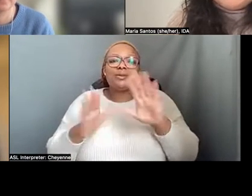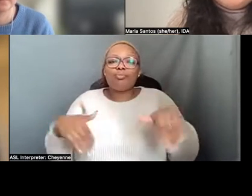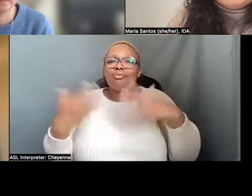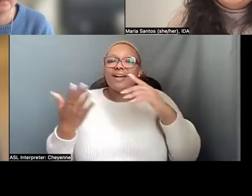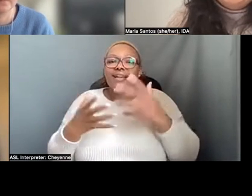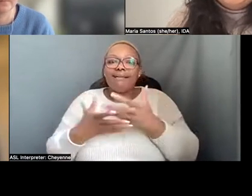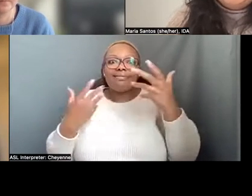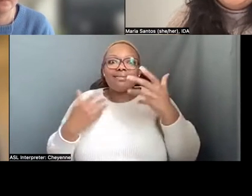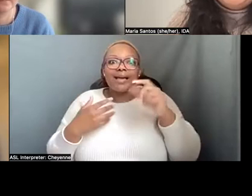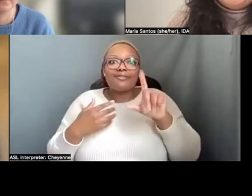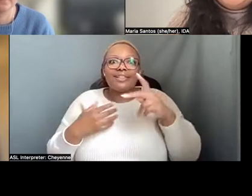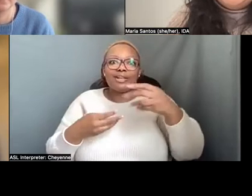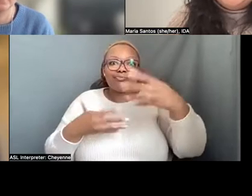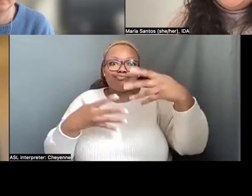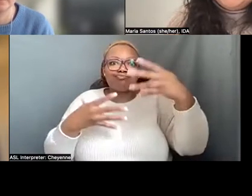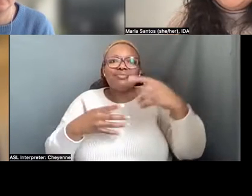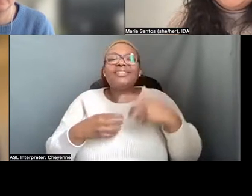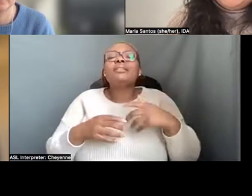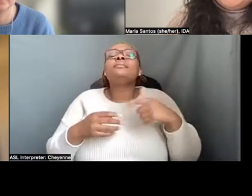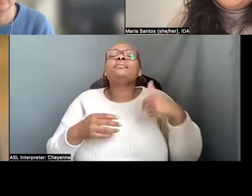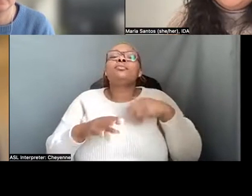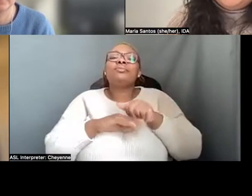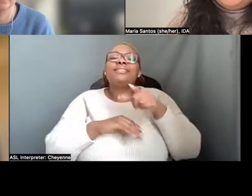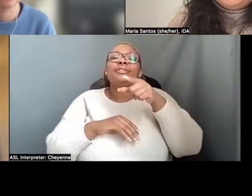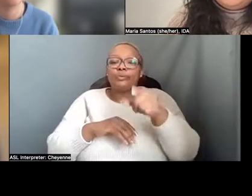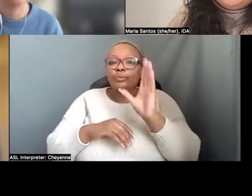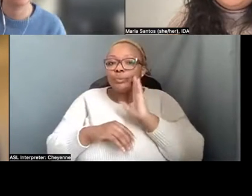And we will be sending that out to you since you have registered as a one sheet.